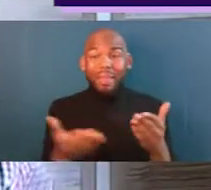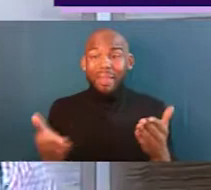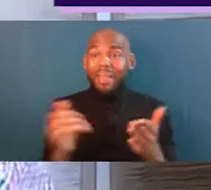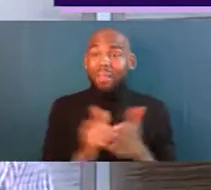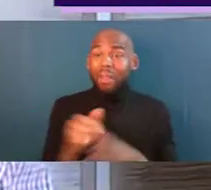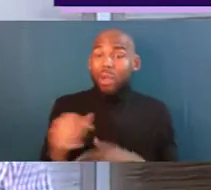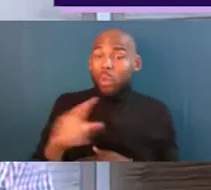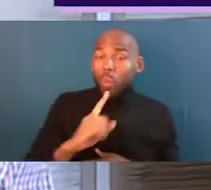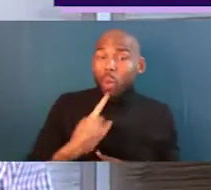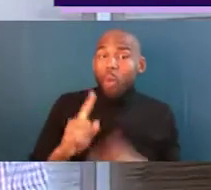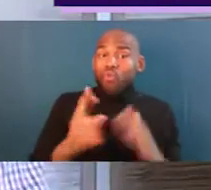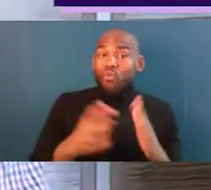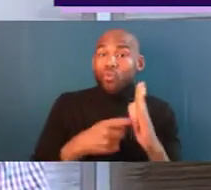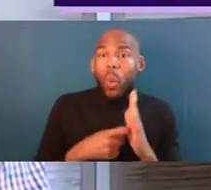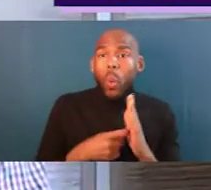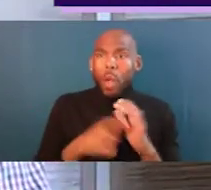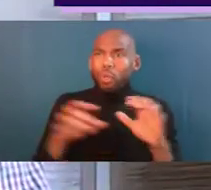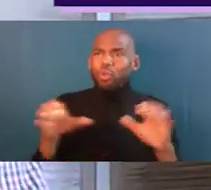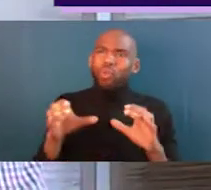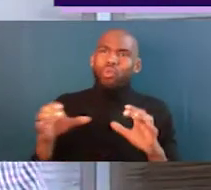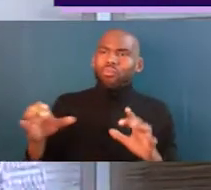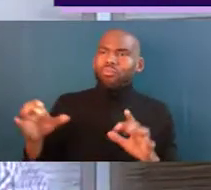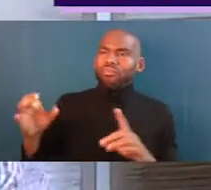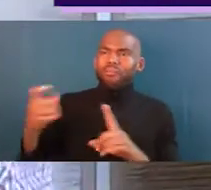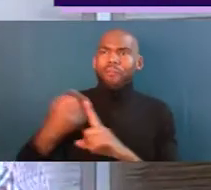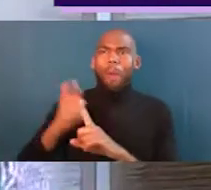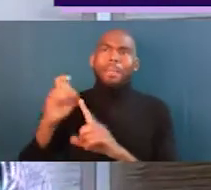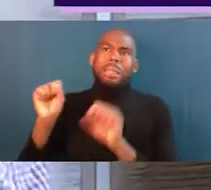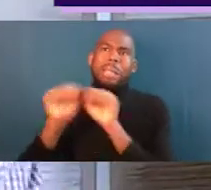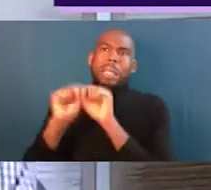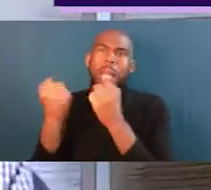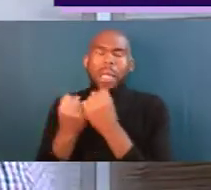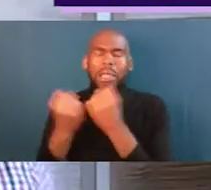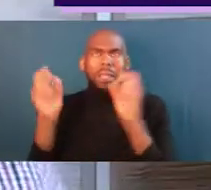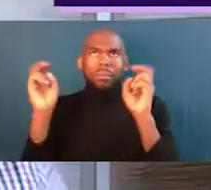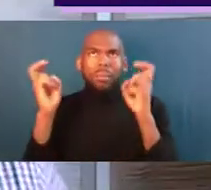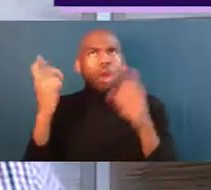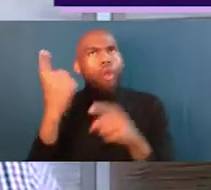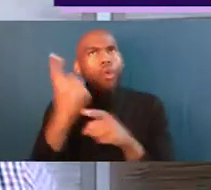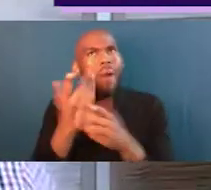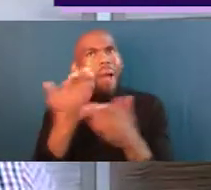that you are required to do by society. It's the right thing to do. But when you do it,